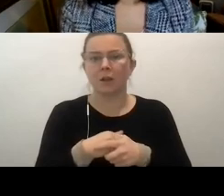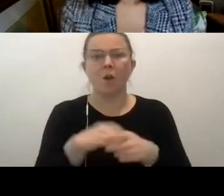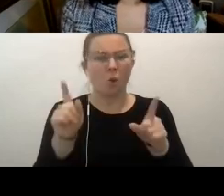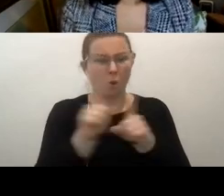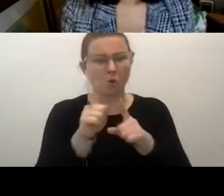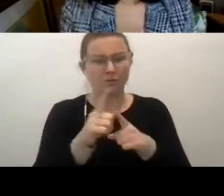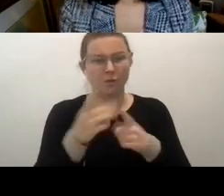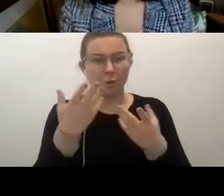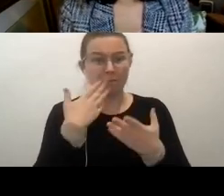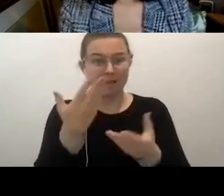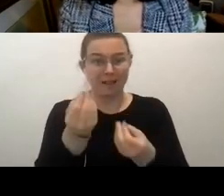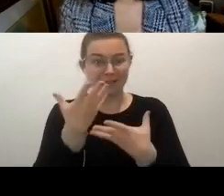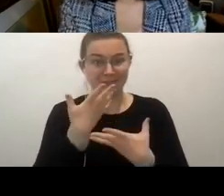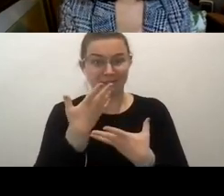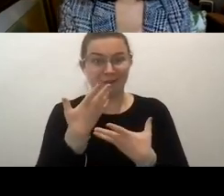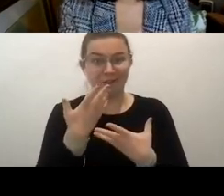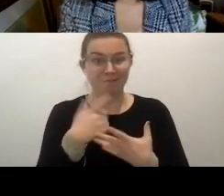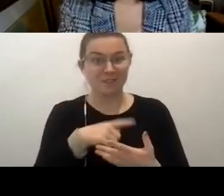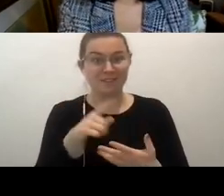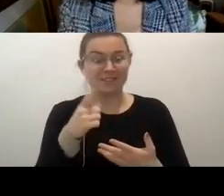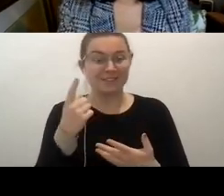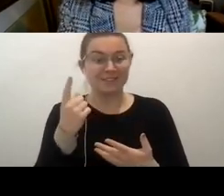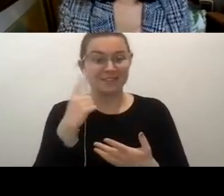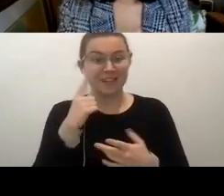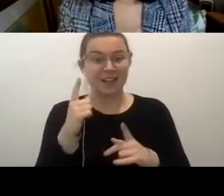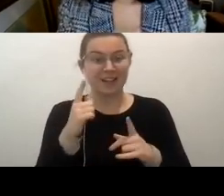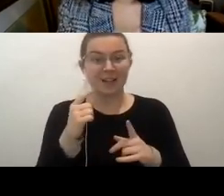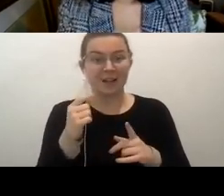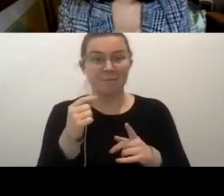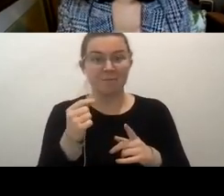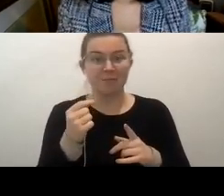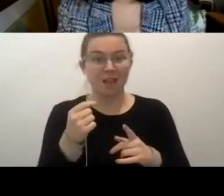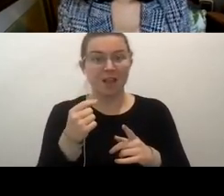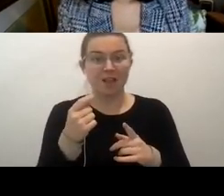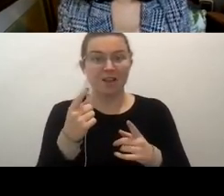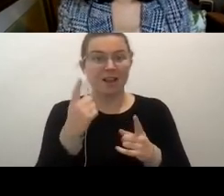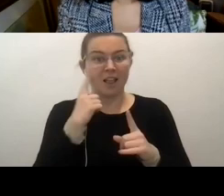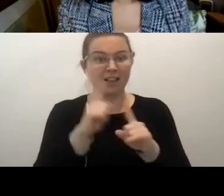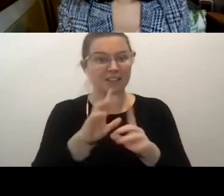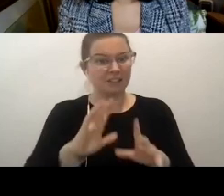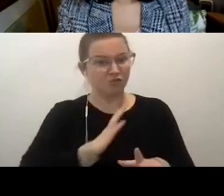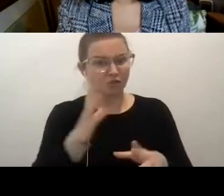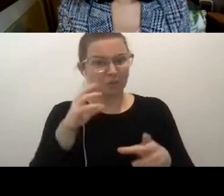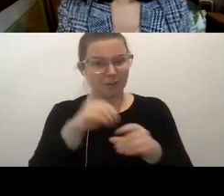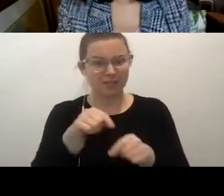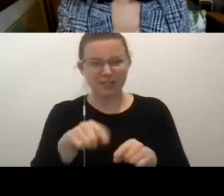we're really interested in also taking part in this. So let us know what you need and let